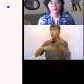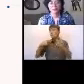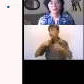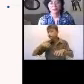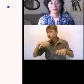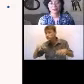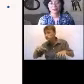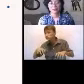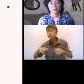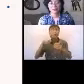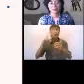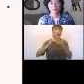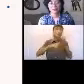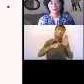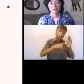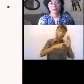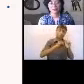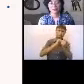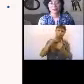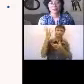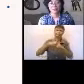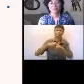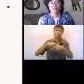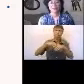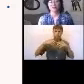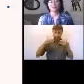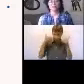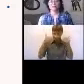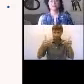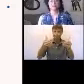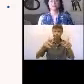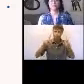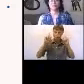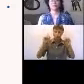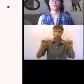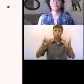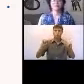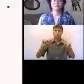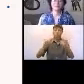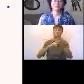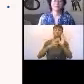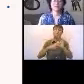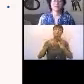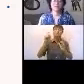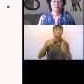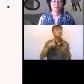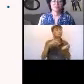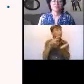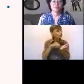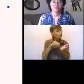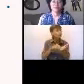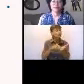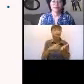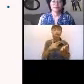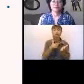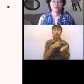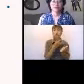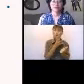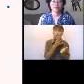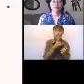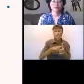is action and that action is only as accountable as folks, folks can do. So, and that that's